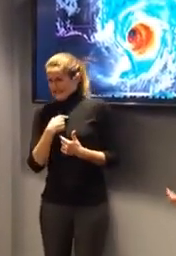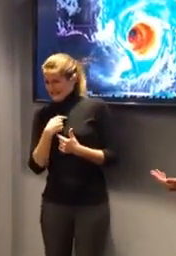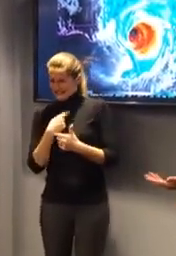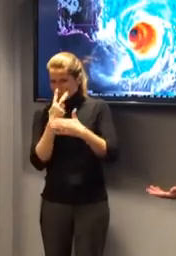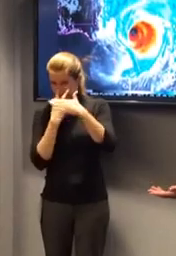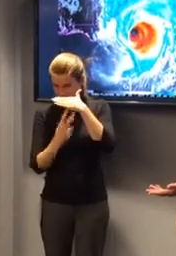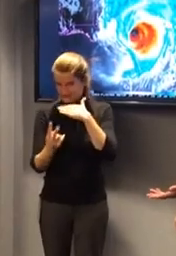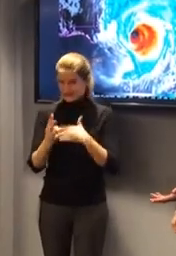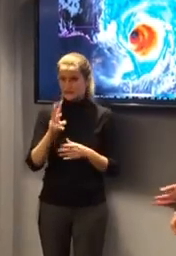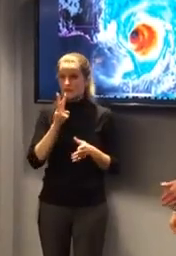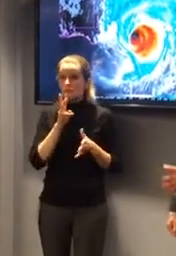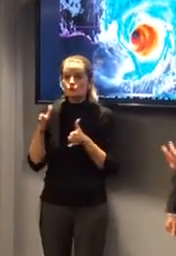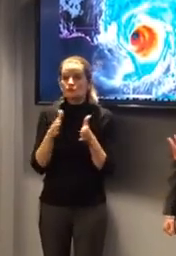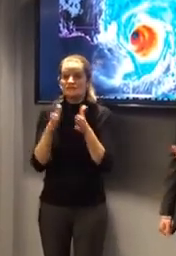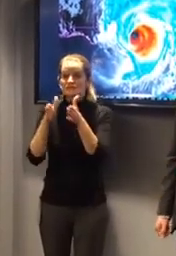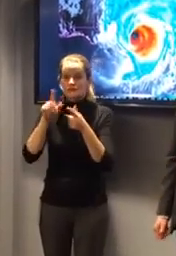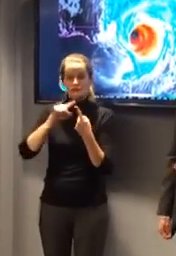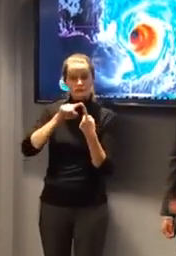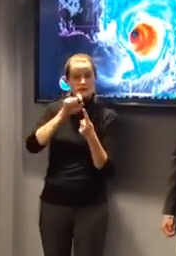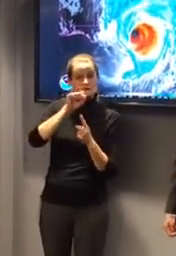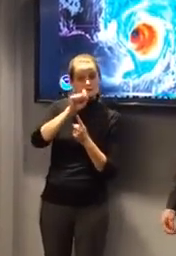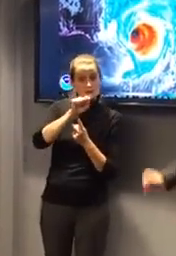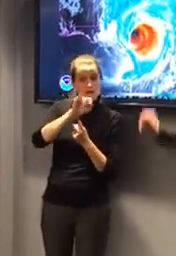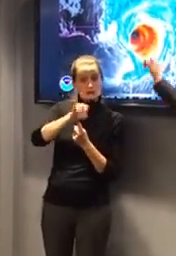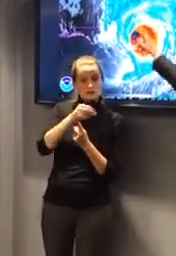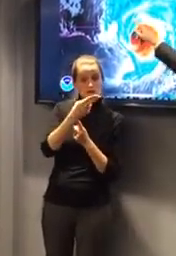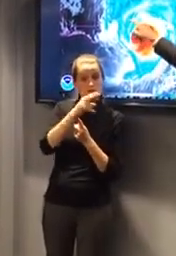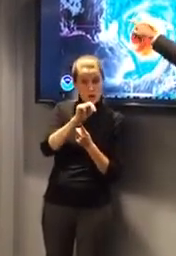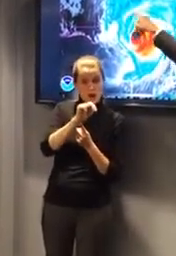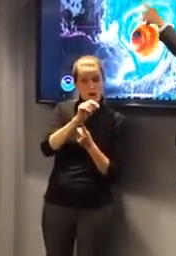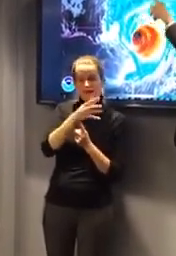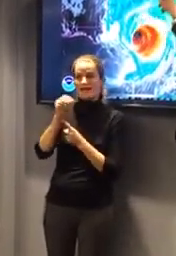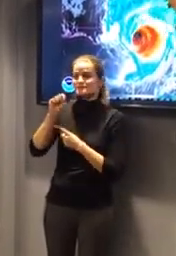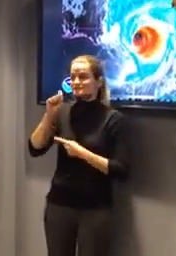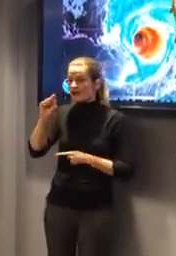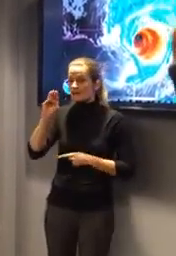St. Johns river, St. Mary's river, and even some of those rivers along the coastal area,